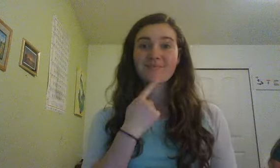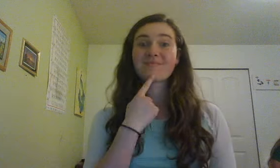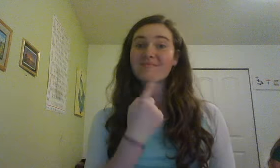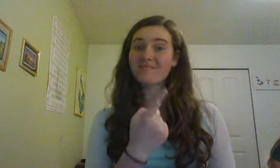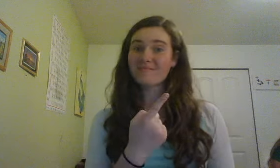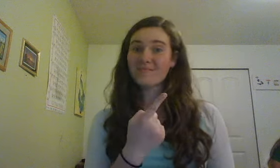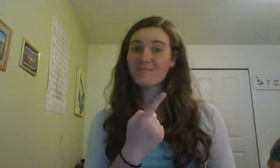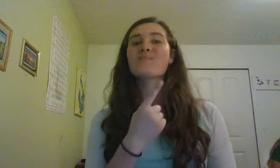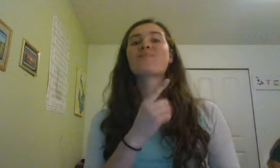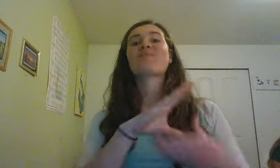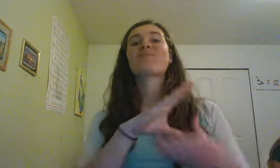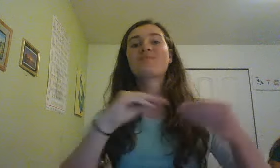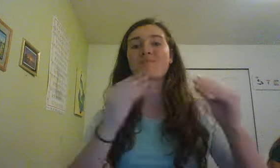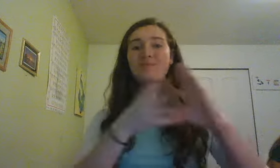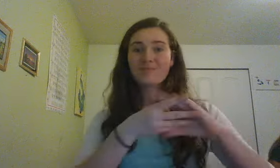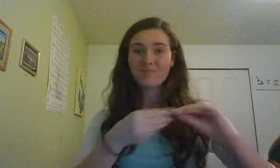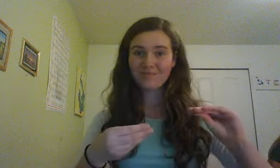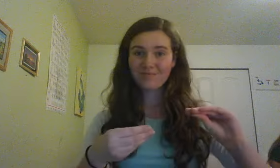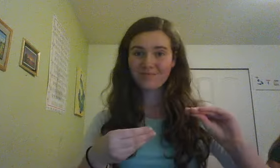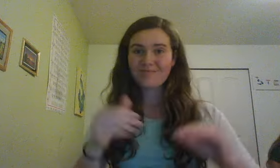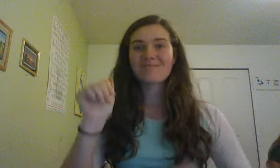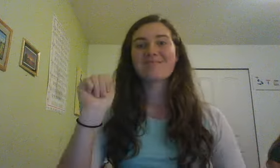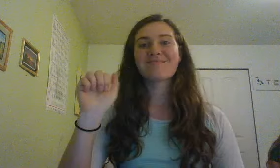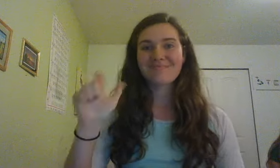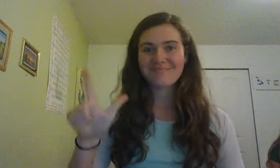I am going to tell you a story in American Sign Language.